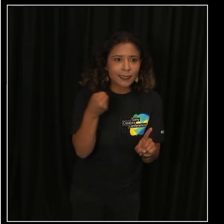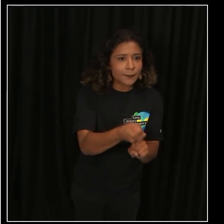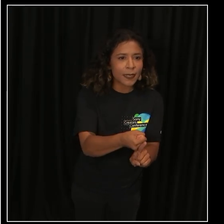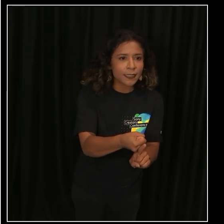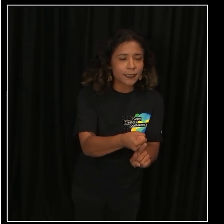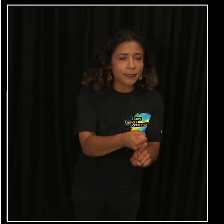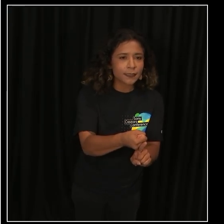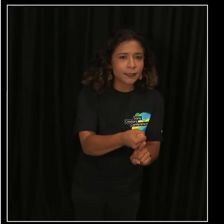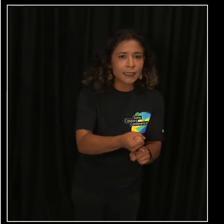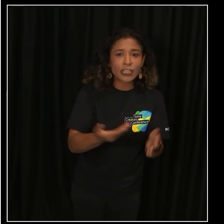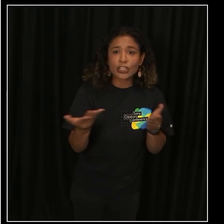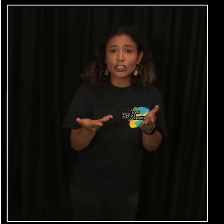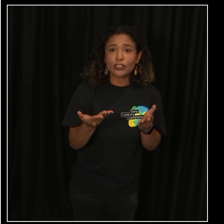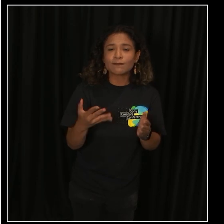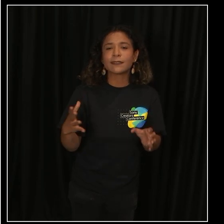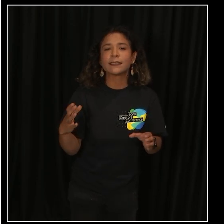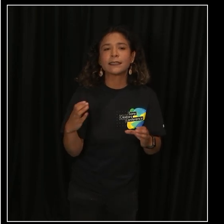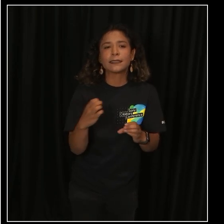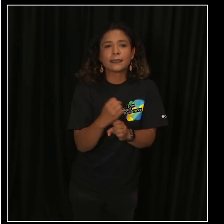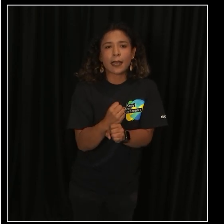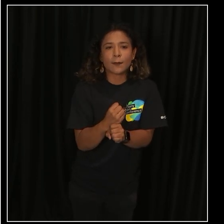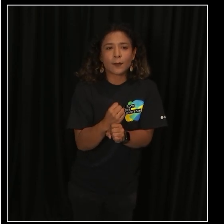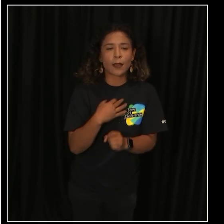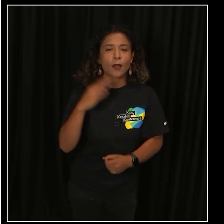Here is a summary of our PlayStation VR2 support.